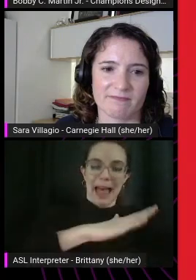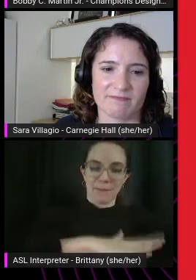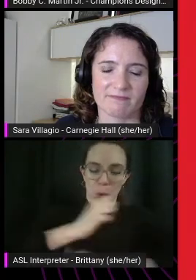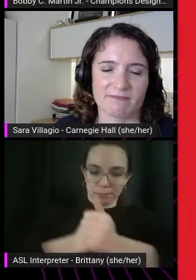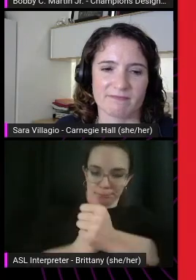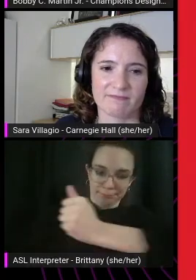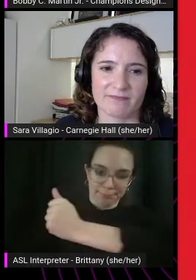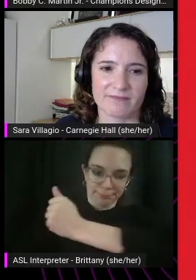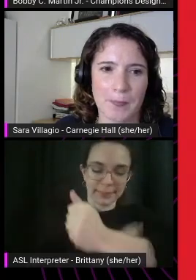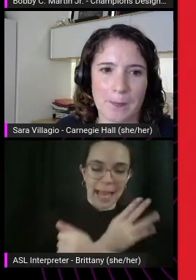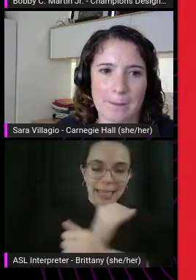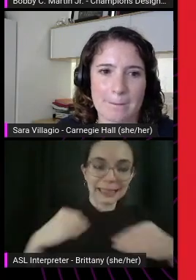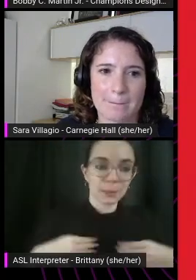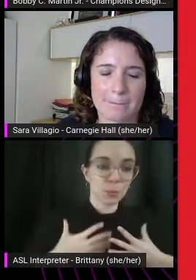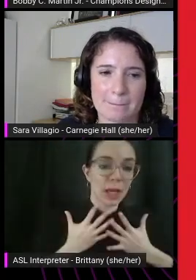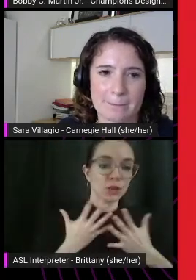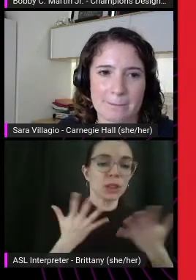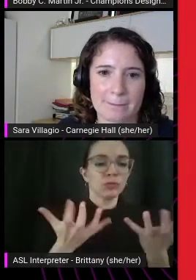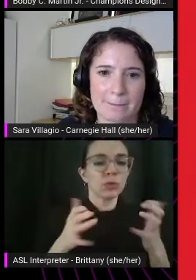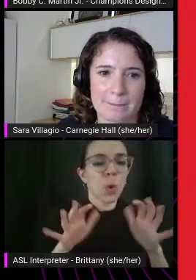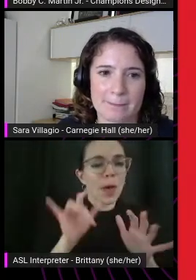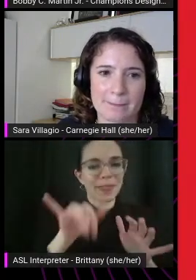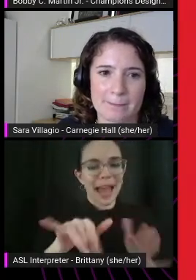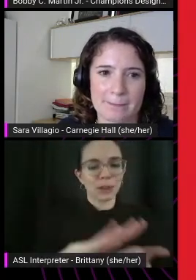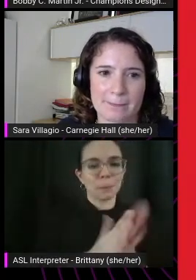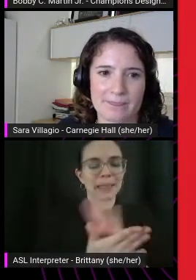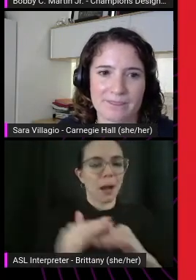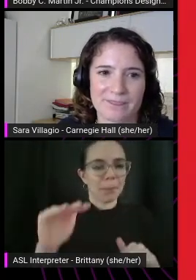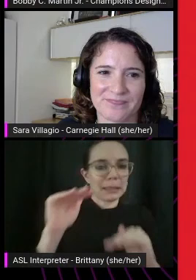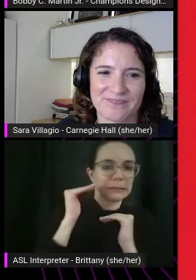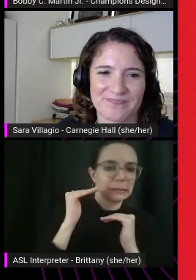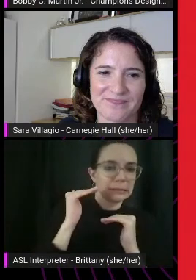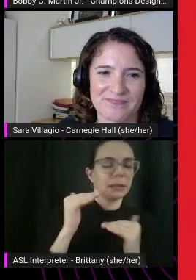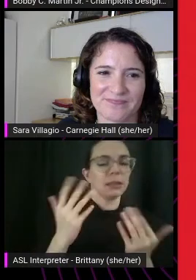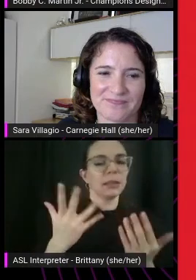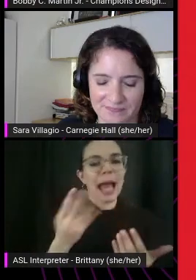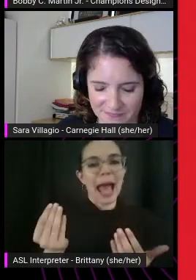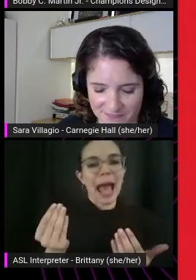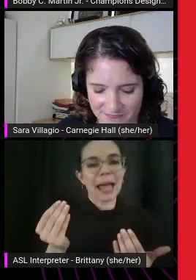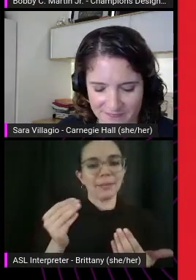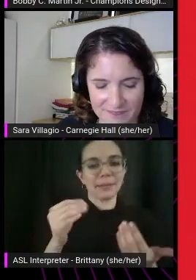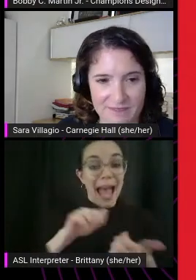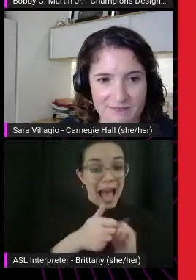You don't want it to become something that is paralyzing. And I think in the way that that strategy is developed,